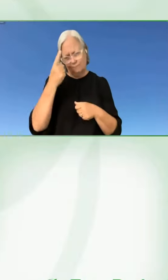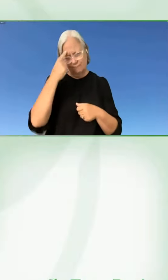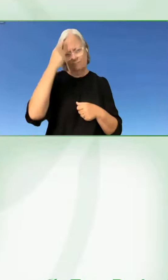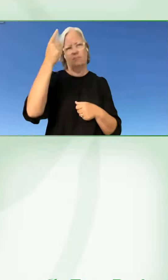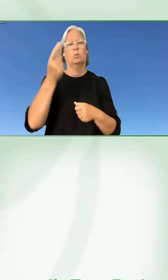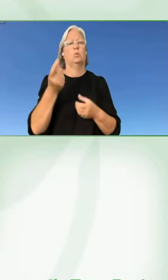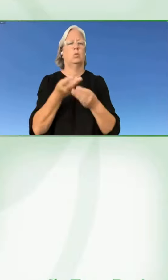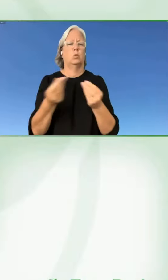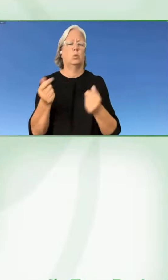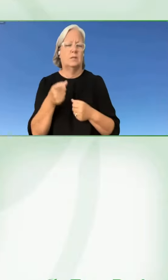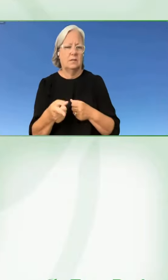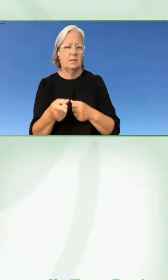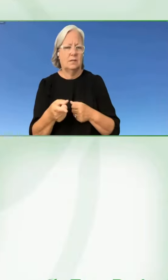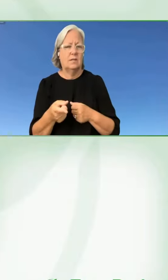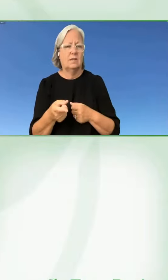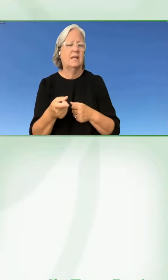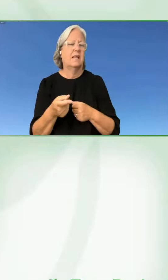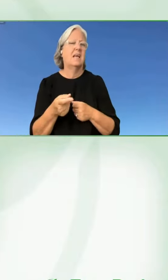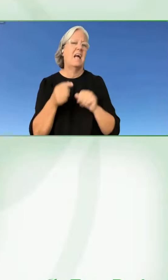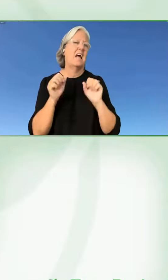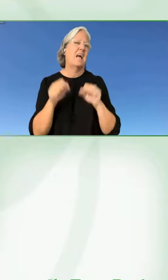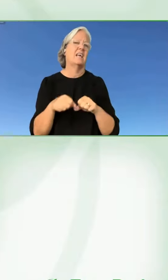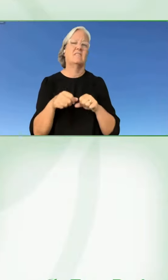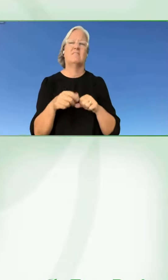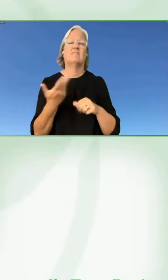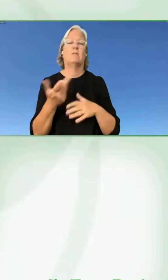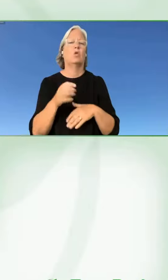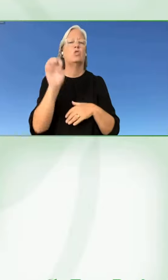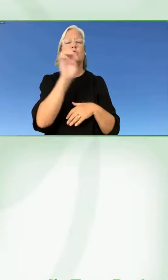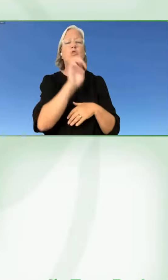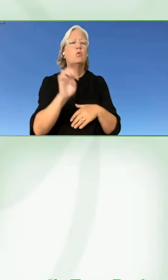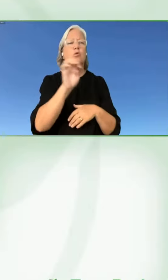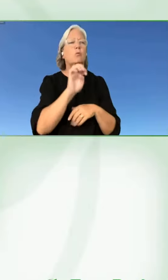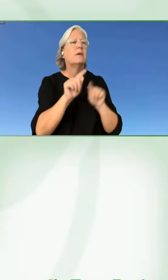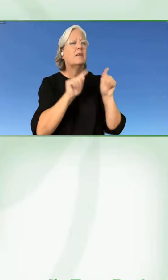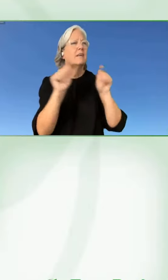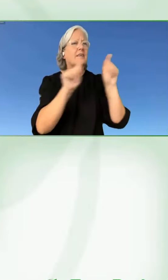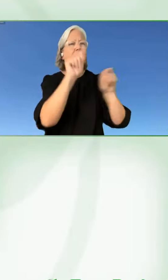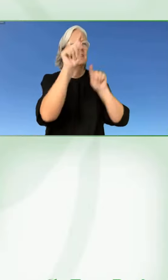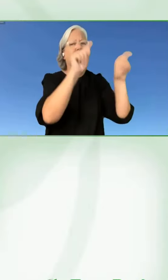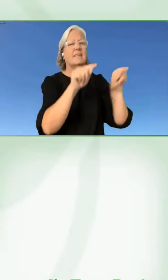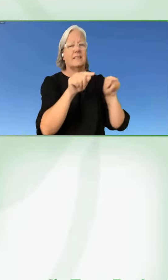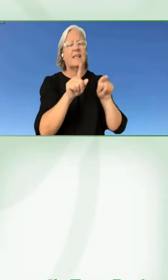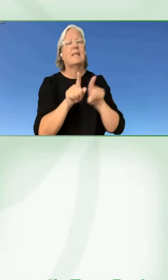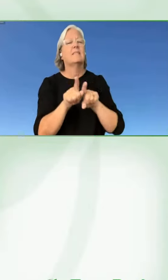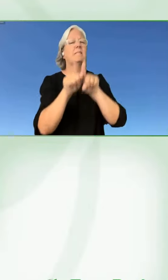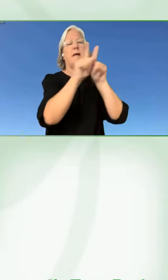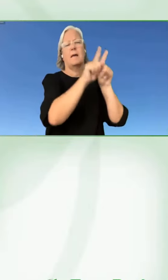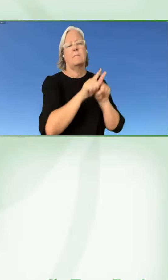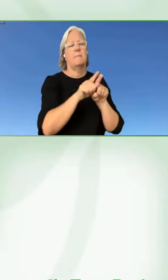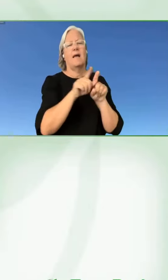You actually request access to us and we ascended to a sandbox.